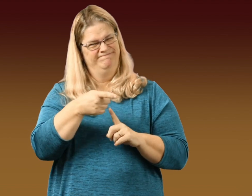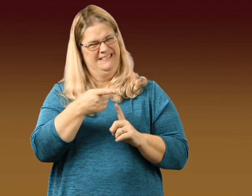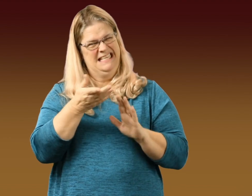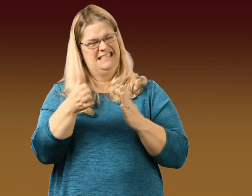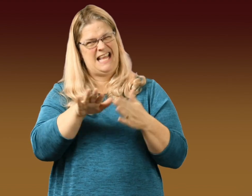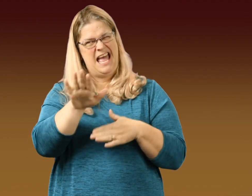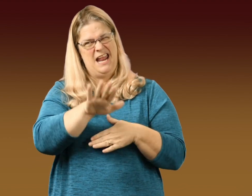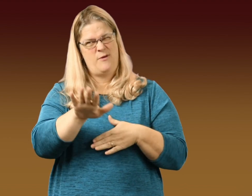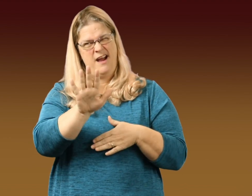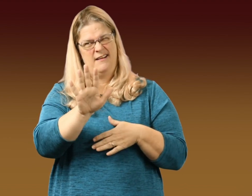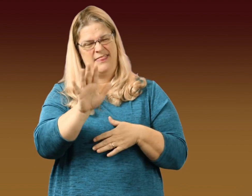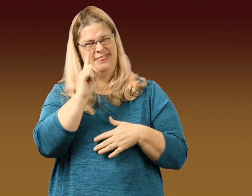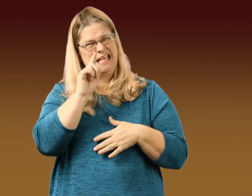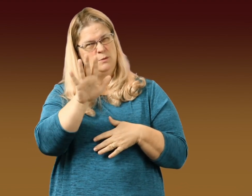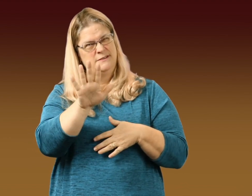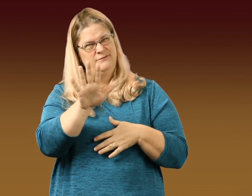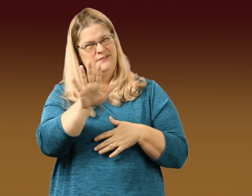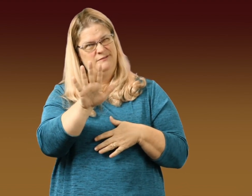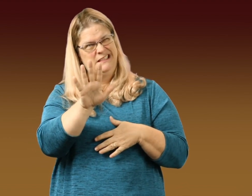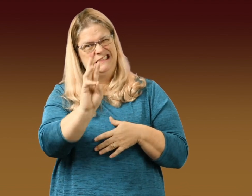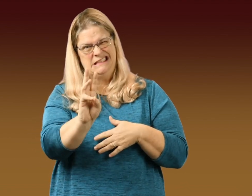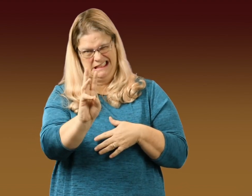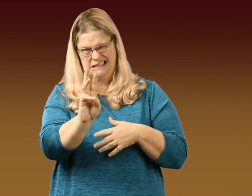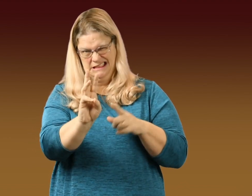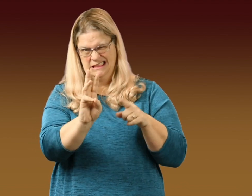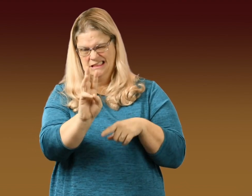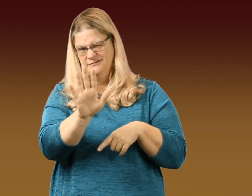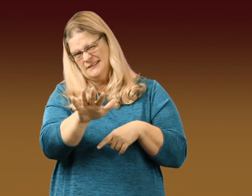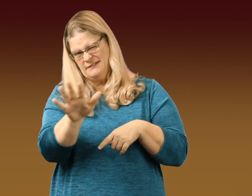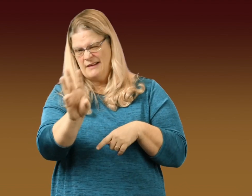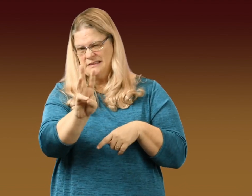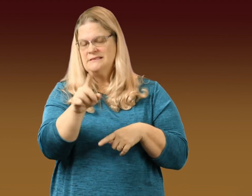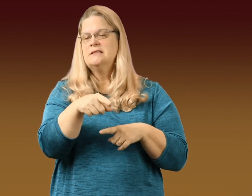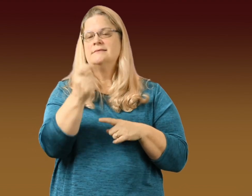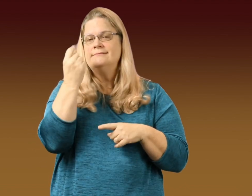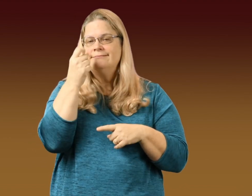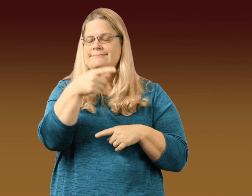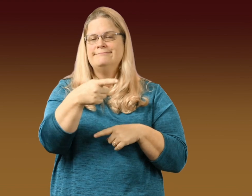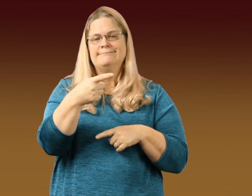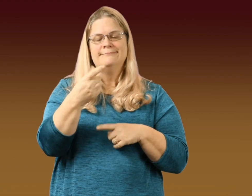I would say he passed away around age 55, 56.